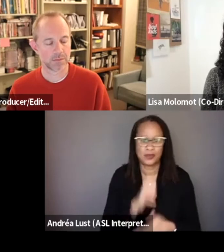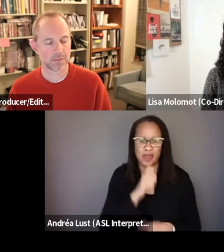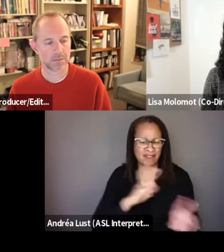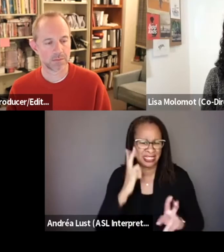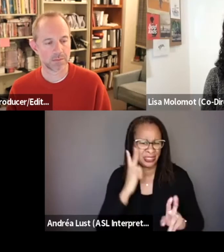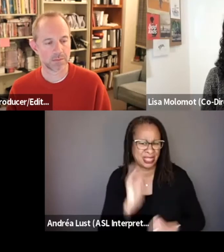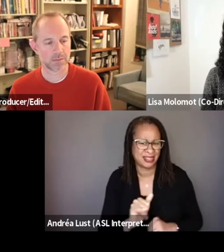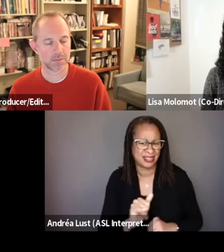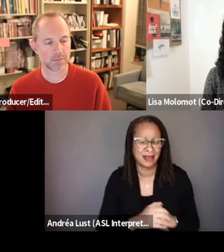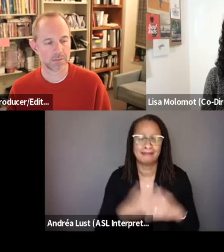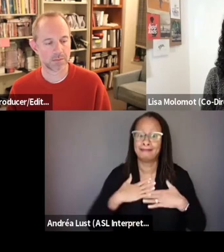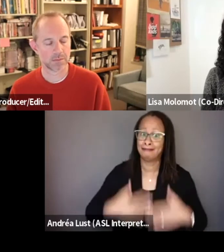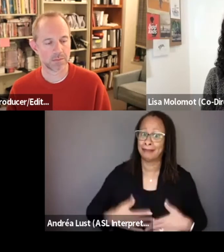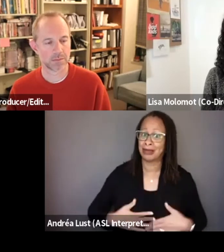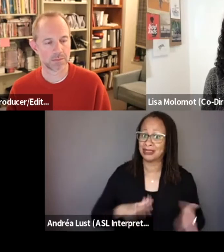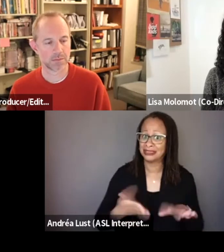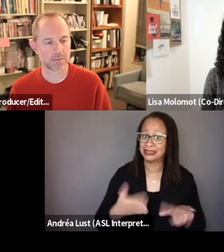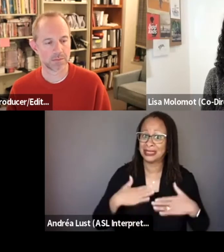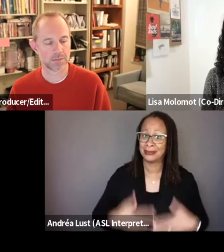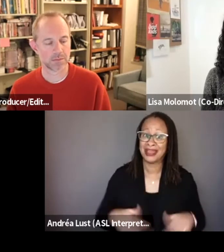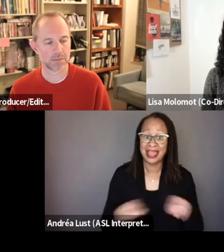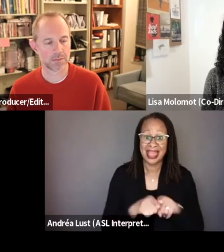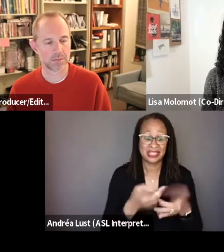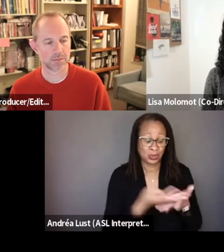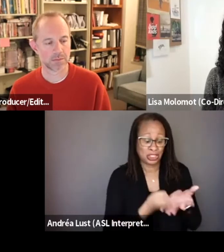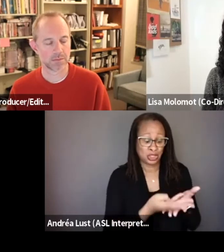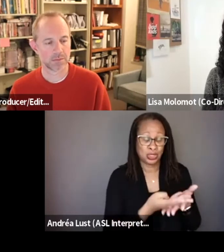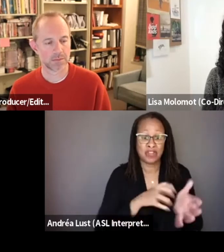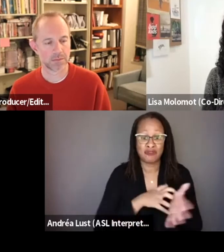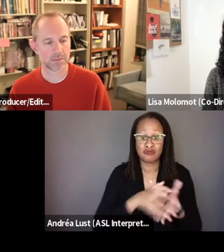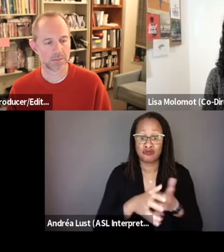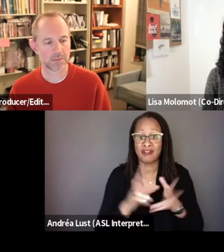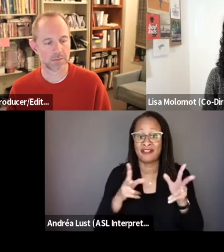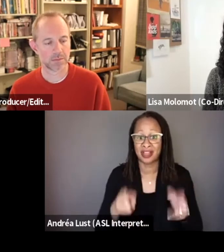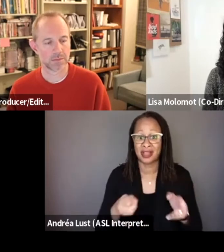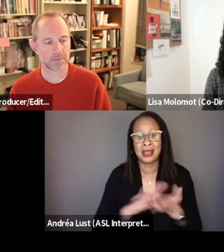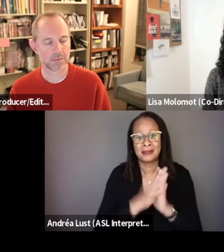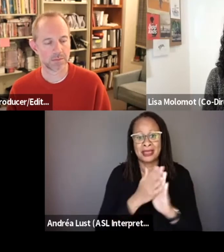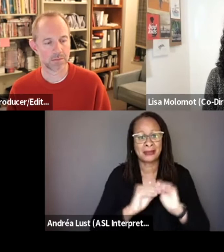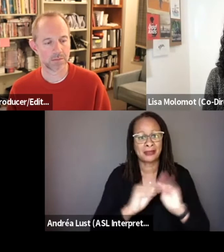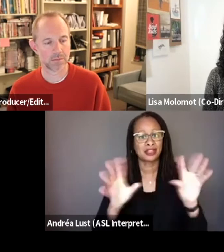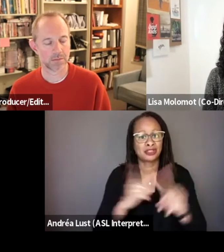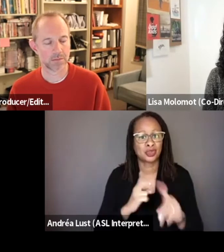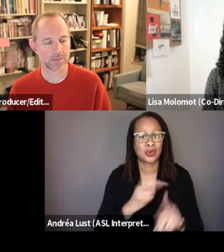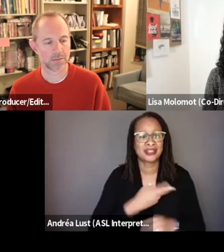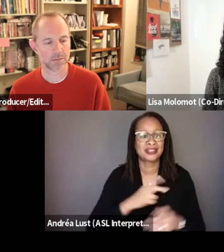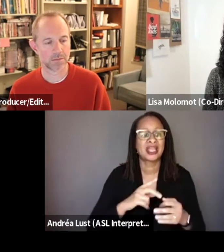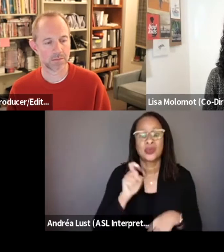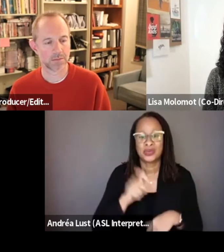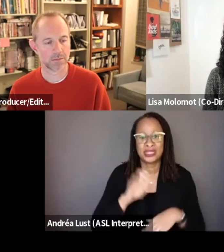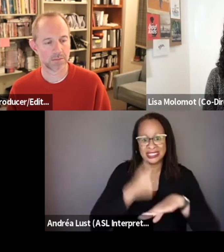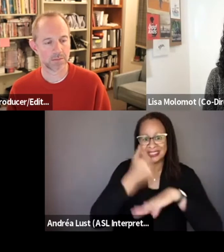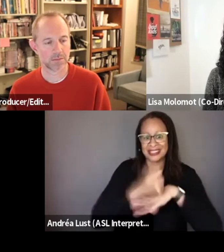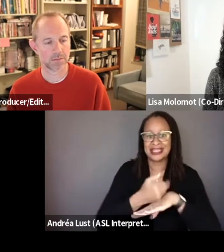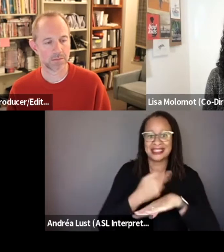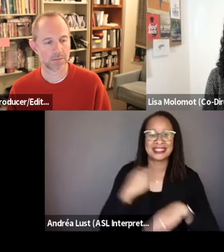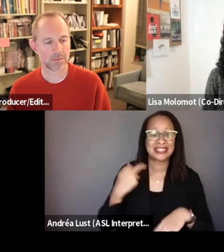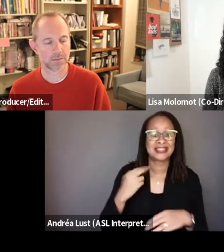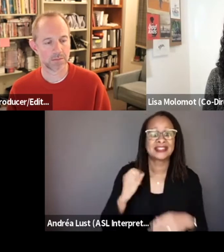but as we began screening rough cuts, it became clear to us that we really needed to set the stakes of what was going on here